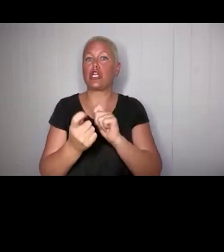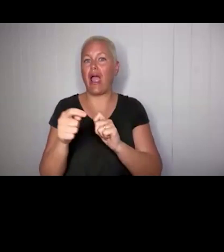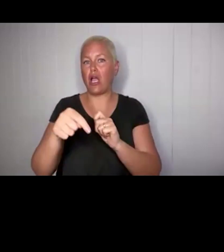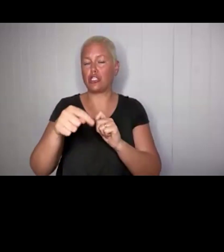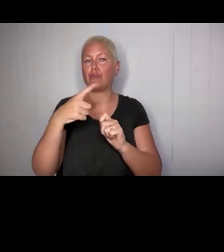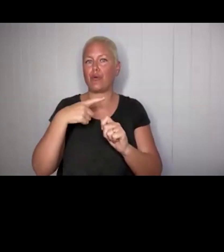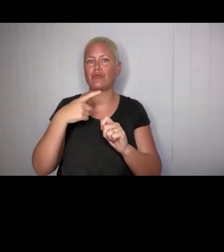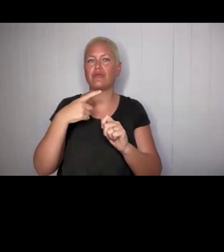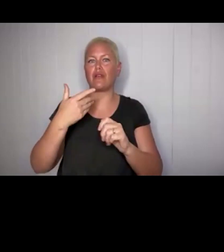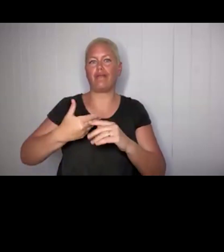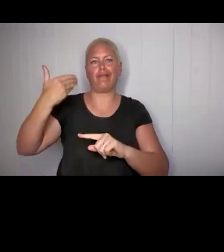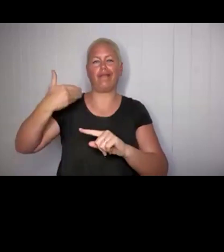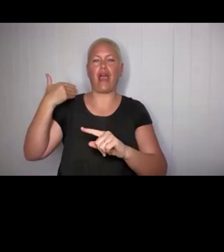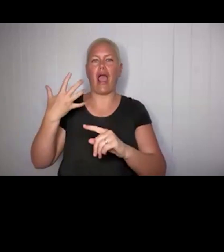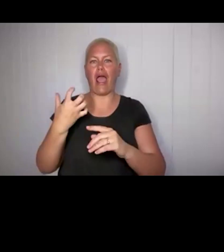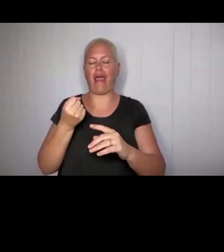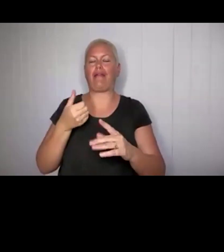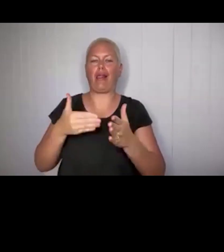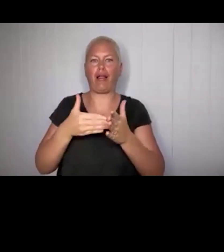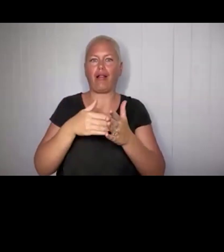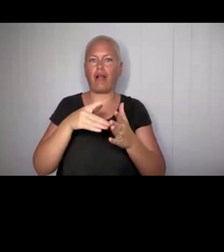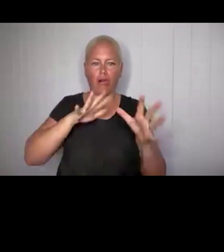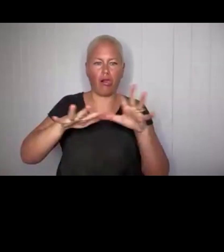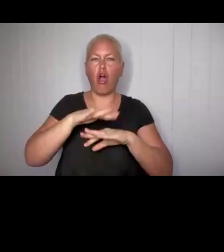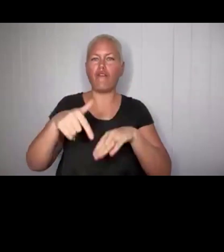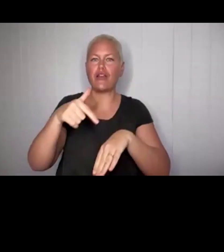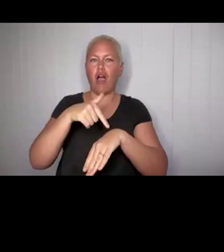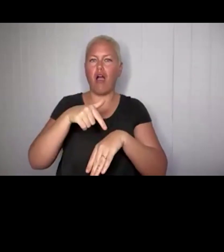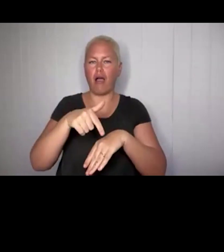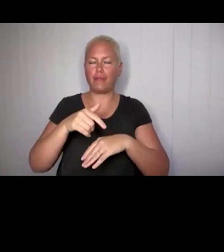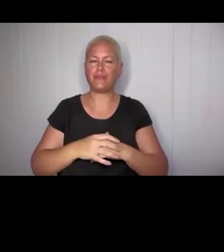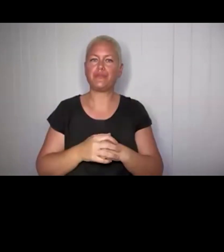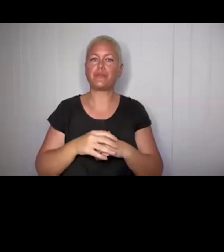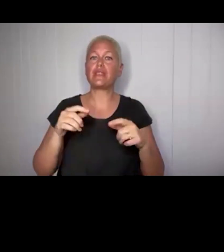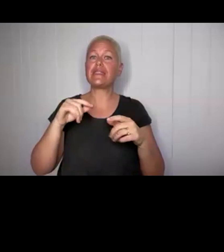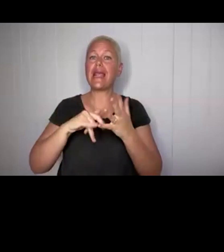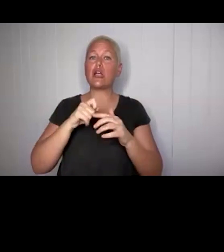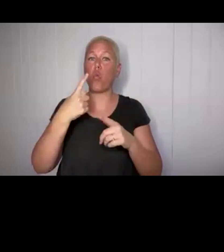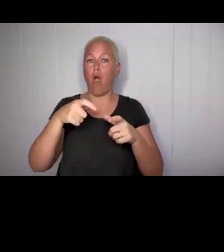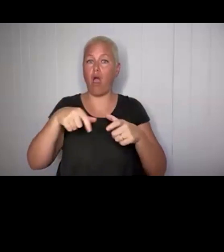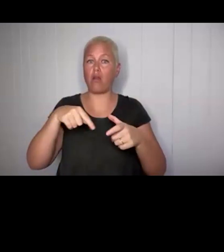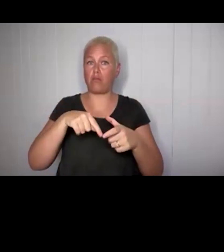a little bit in previous cycles with this. Stage I submissions will be assessed and shortlisted.